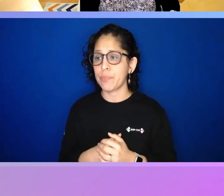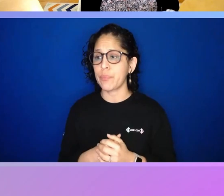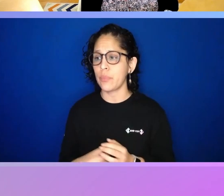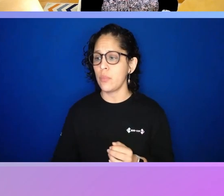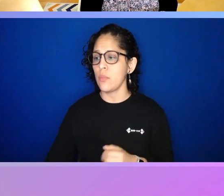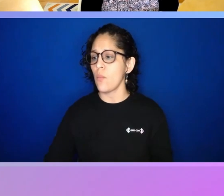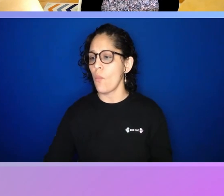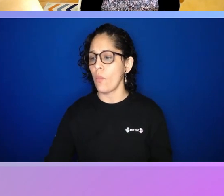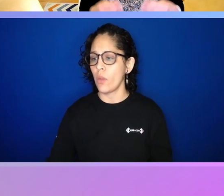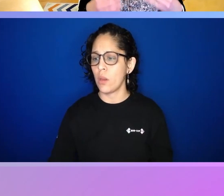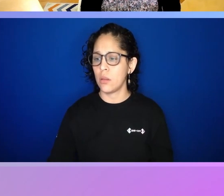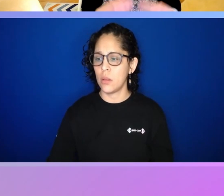look at the real data, I will